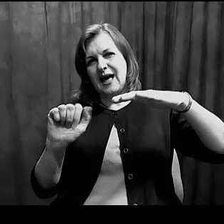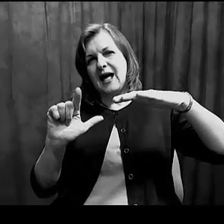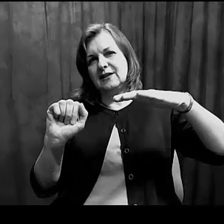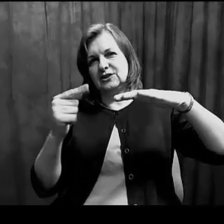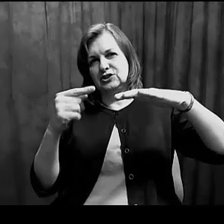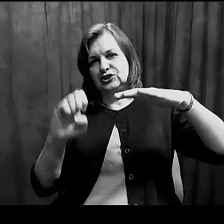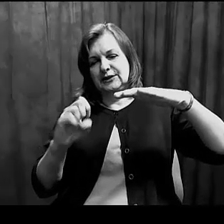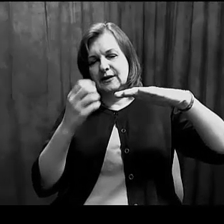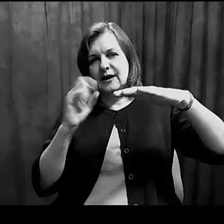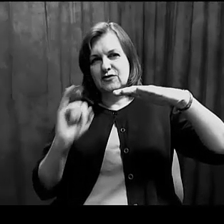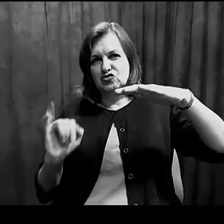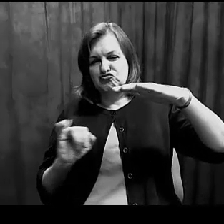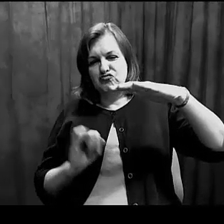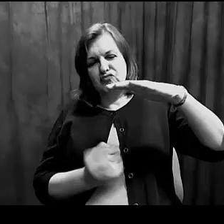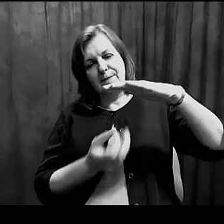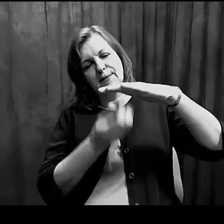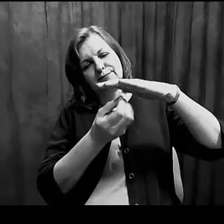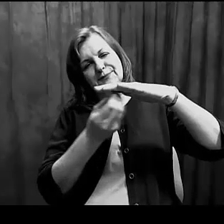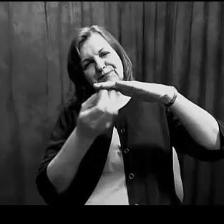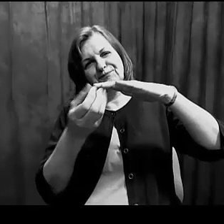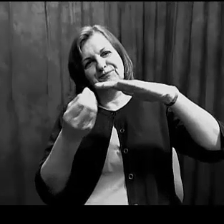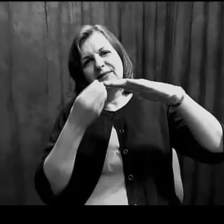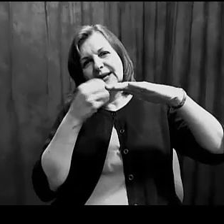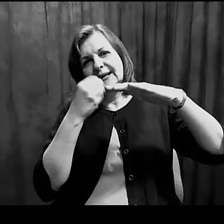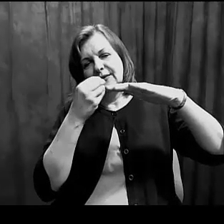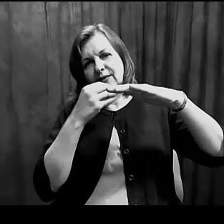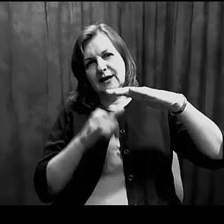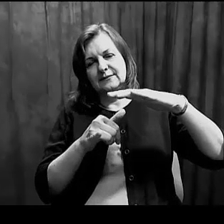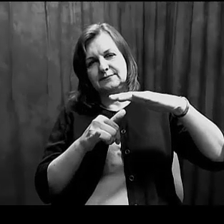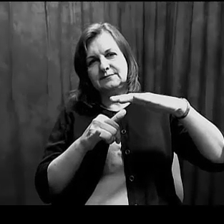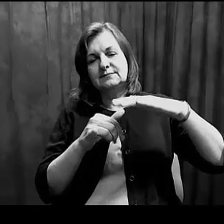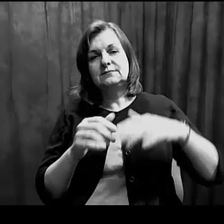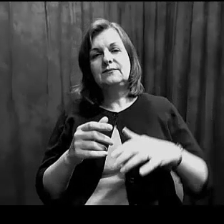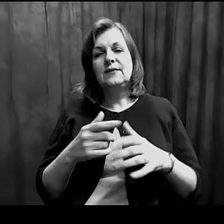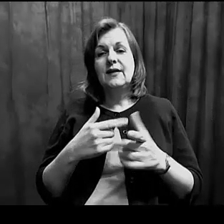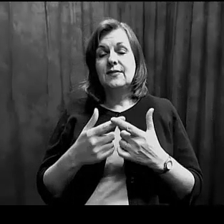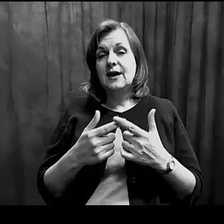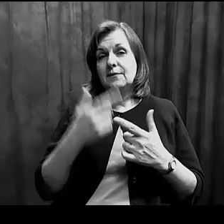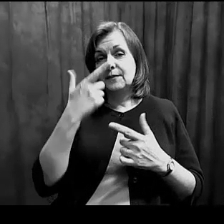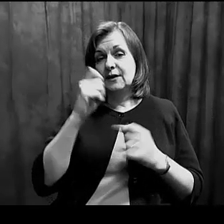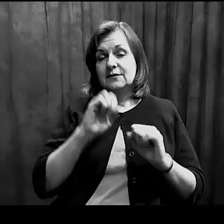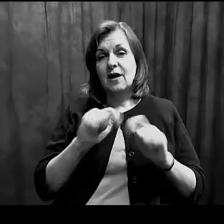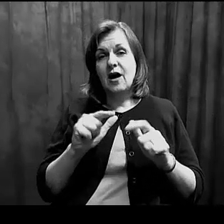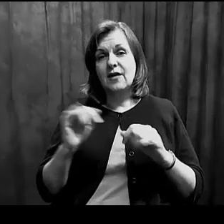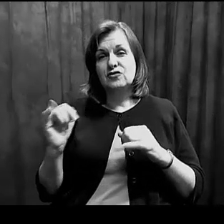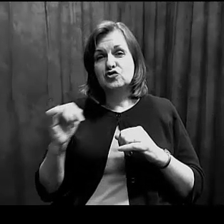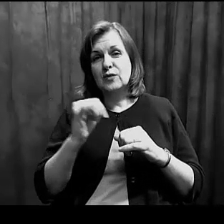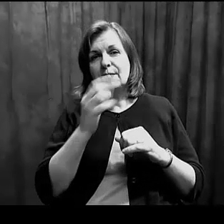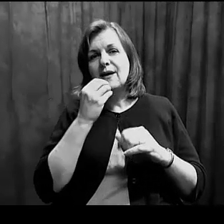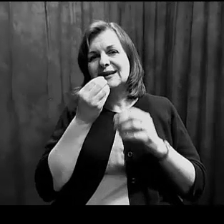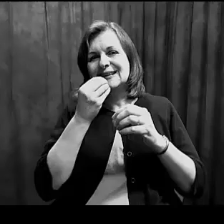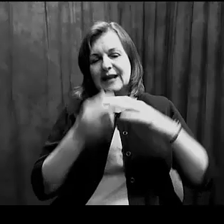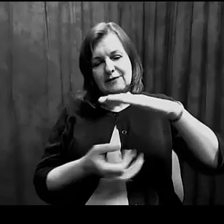so it's setting up an ecosystem to sustain them over the winter when there's little food available